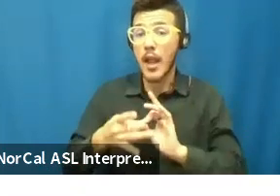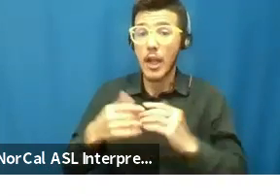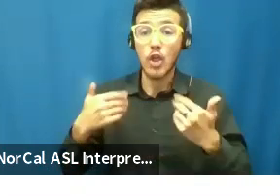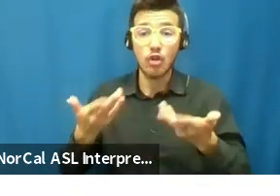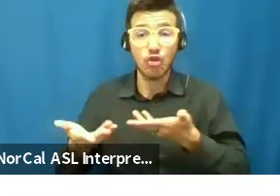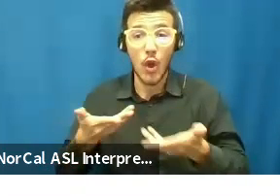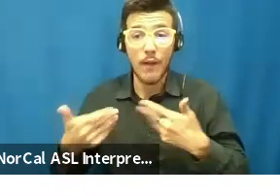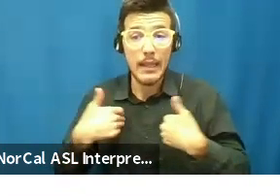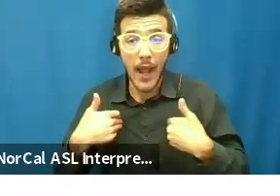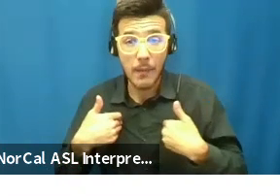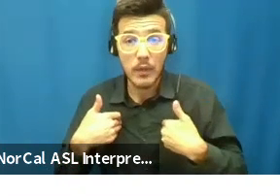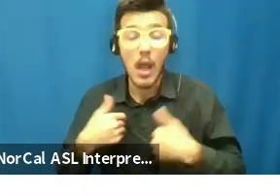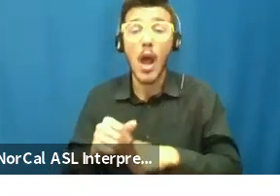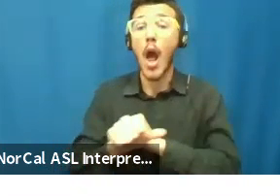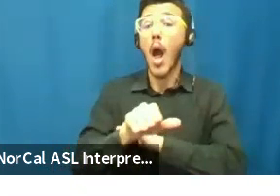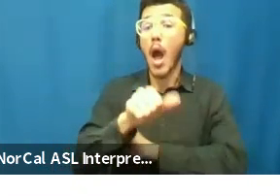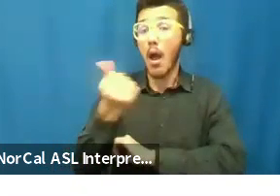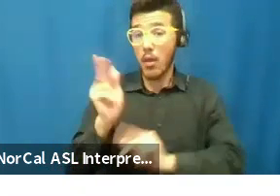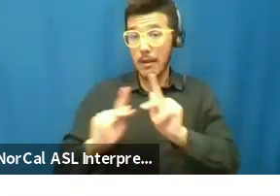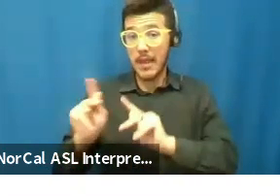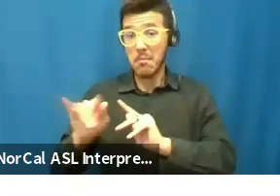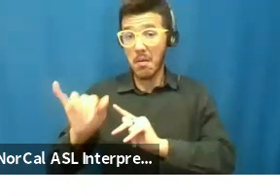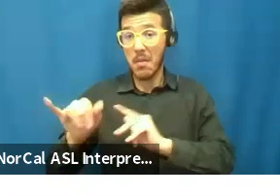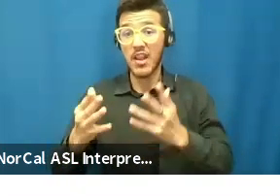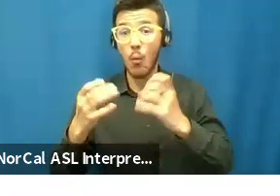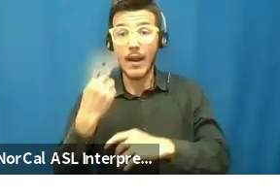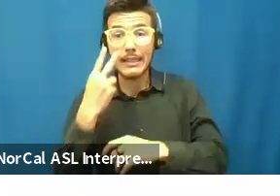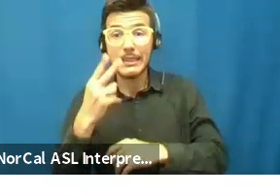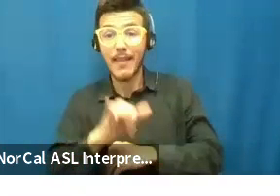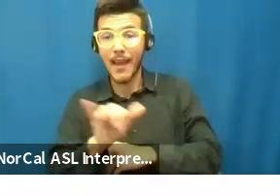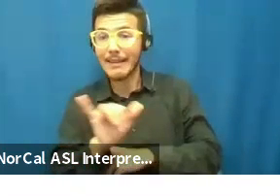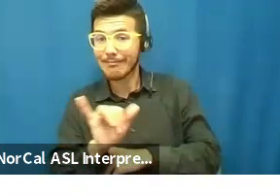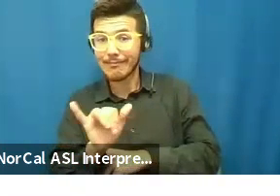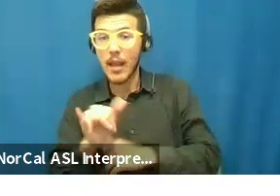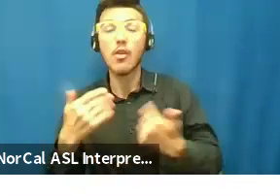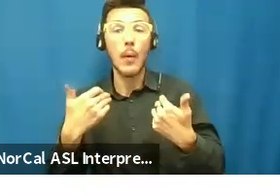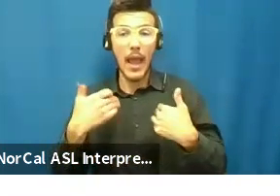like to see that, so we have a space for them to share proprietary information. Additionally